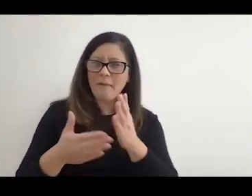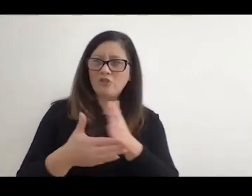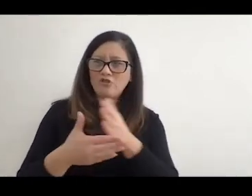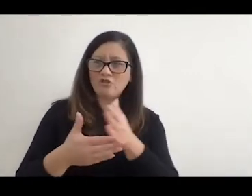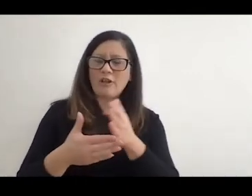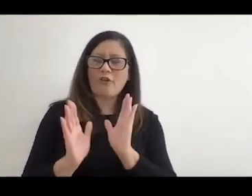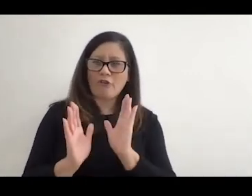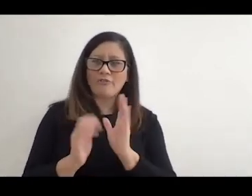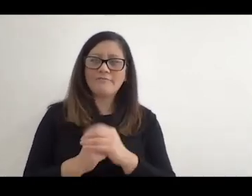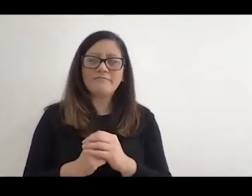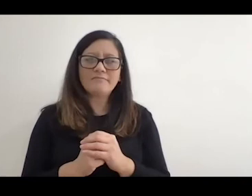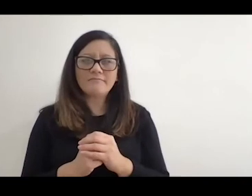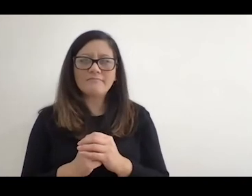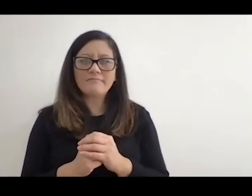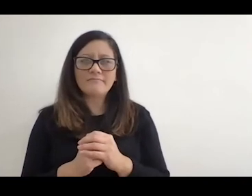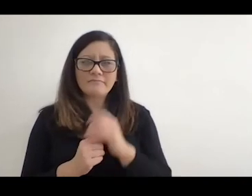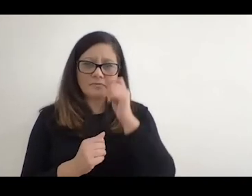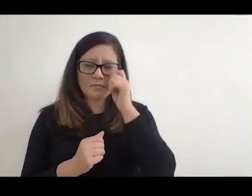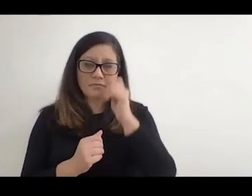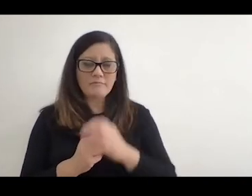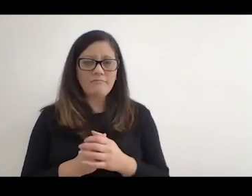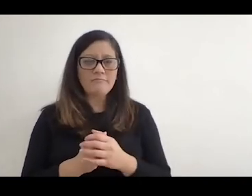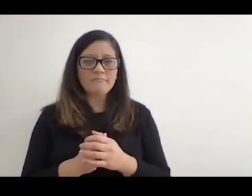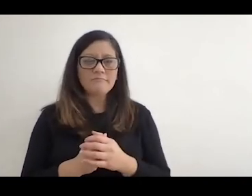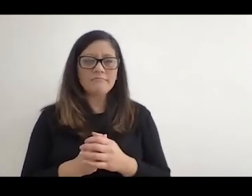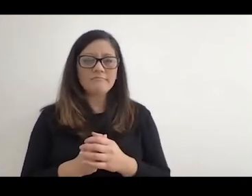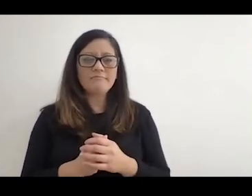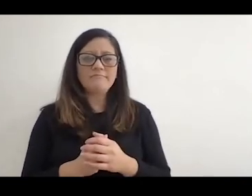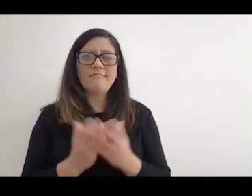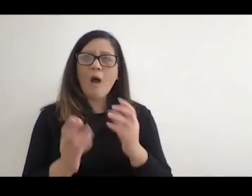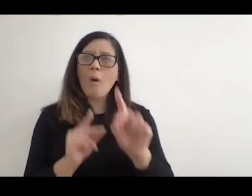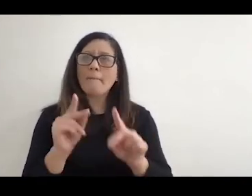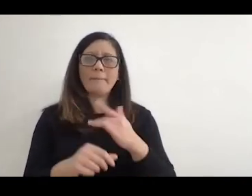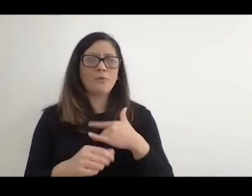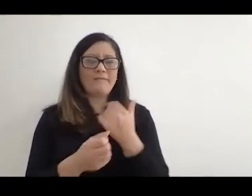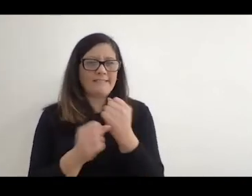of the the information behind it. So I just I want people to be safe.